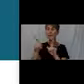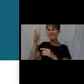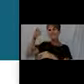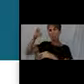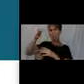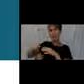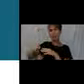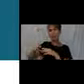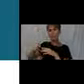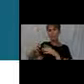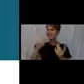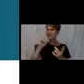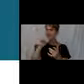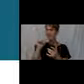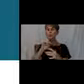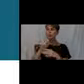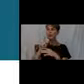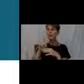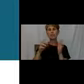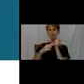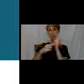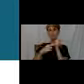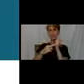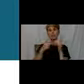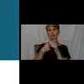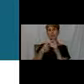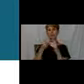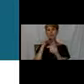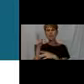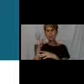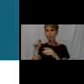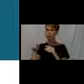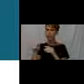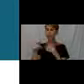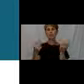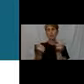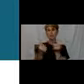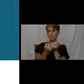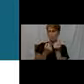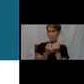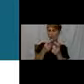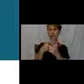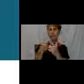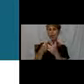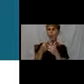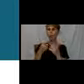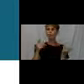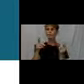and don't necessarily represent the official views of, or an endorsement of or by SAMHSA, HHS